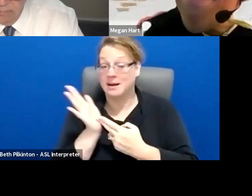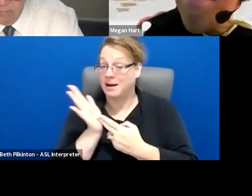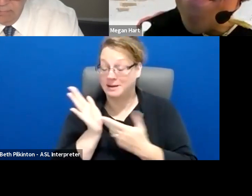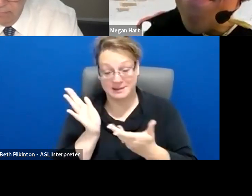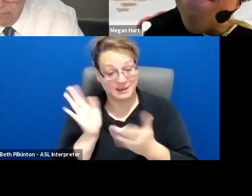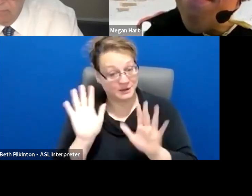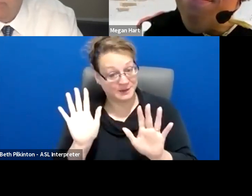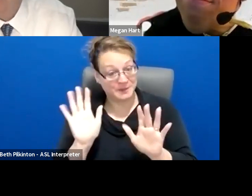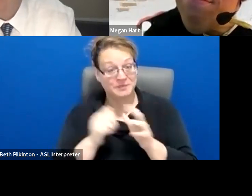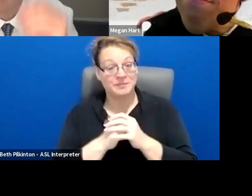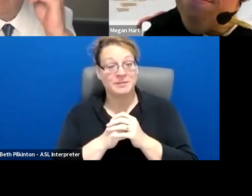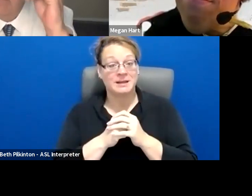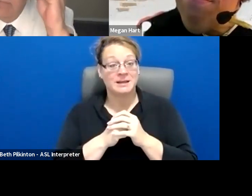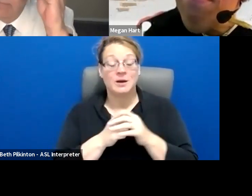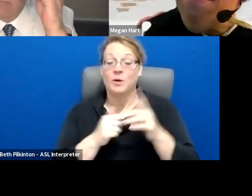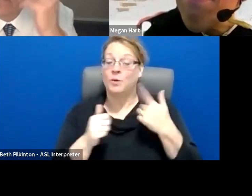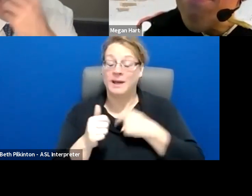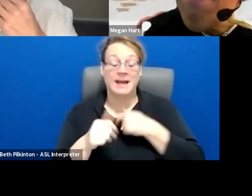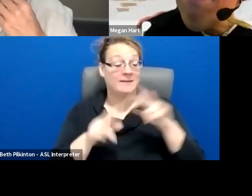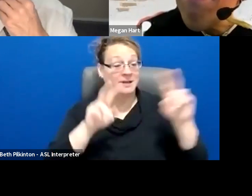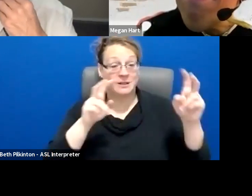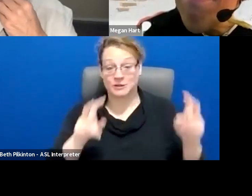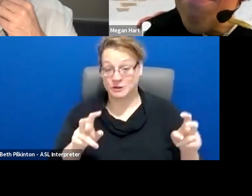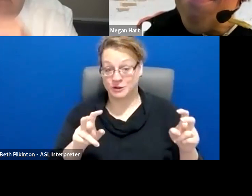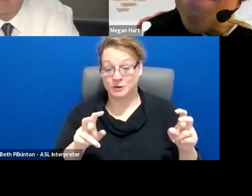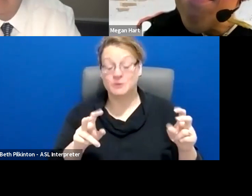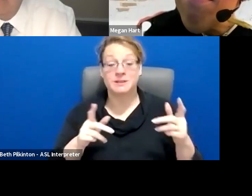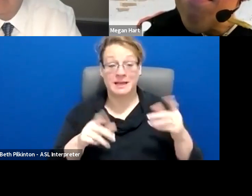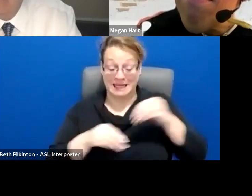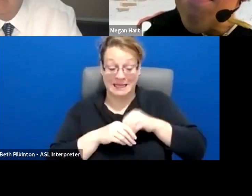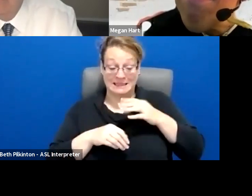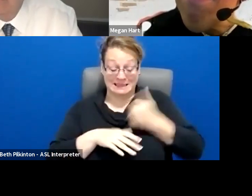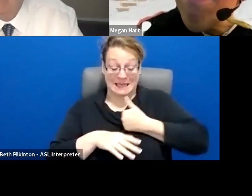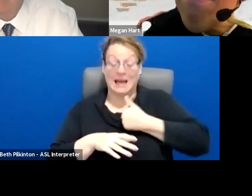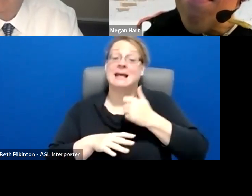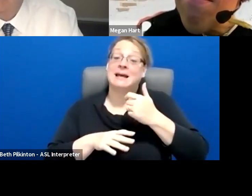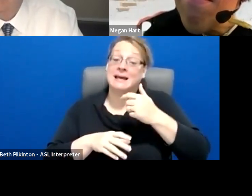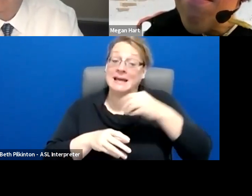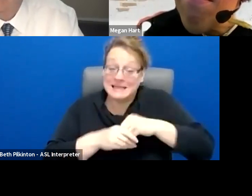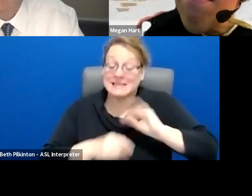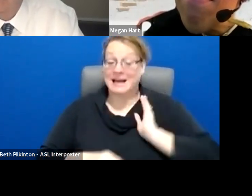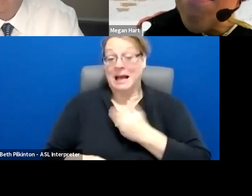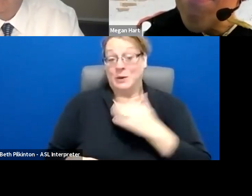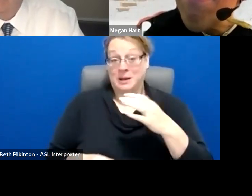We decided to hire internal coaches to provide our people an avenue to help navigate